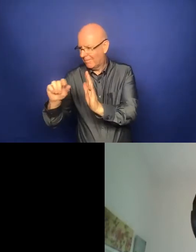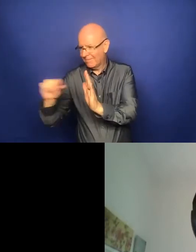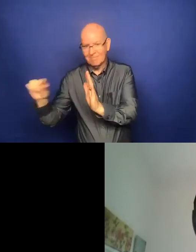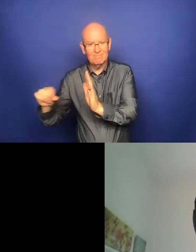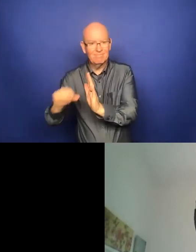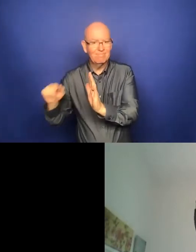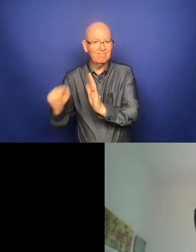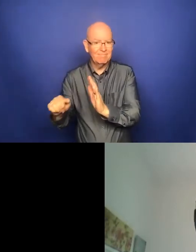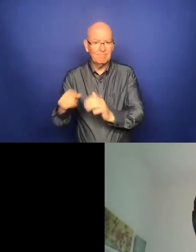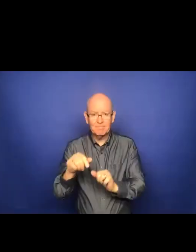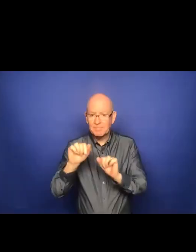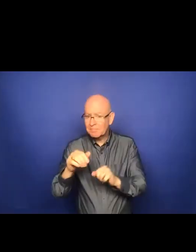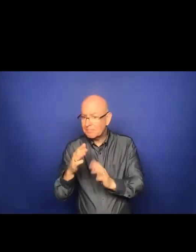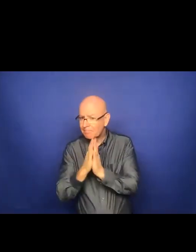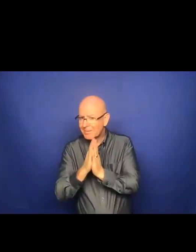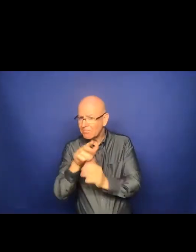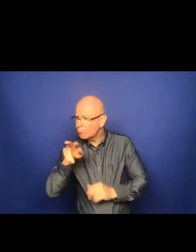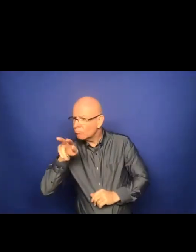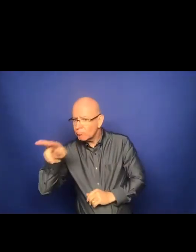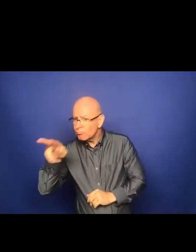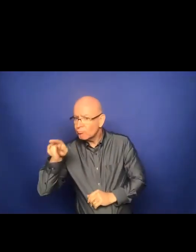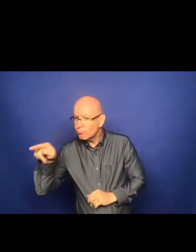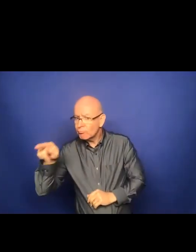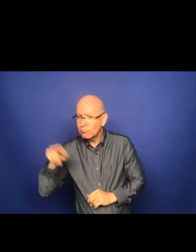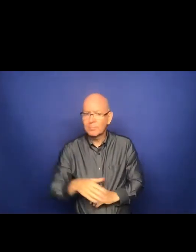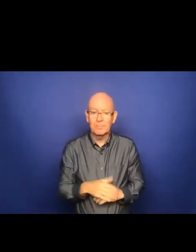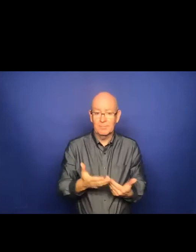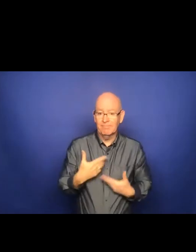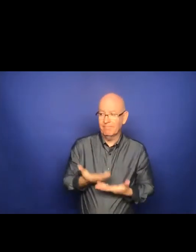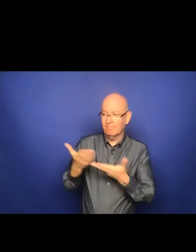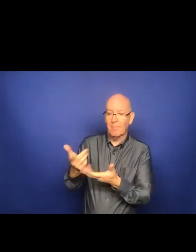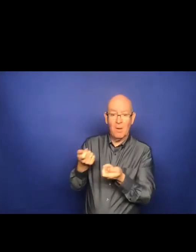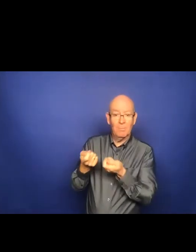human rights and disability advisor from OCHCR to begin the meeting. Thank you.